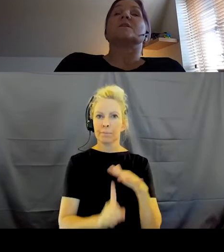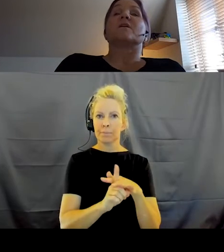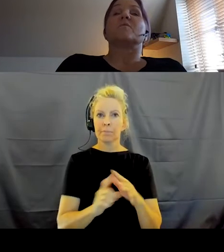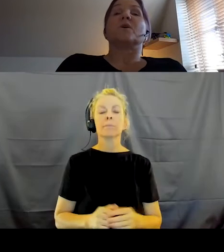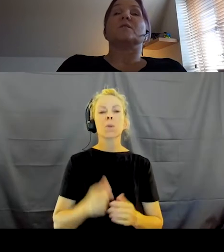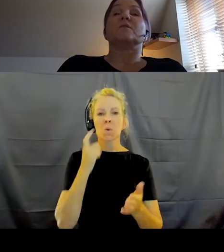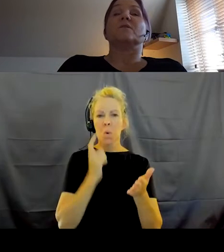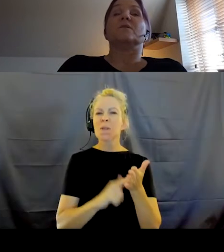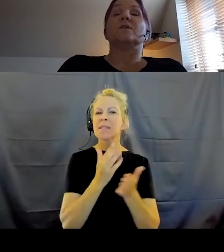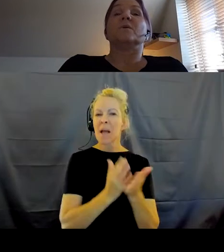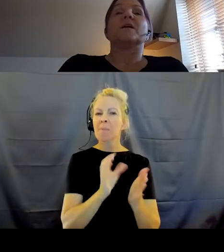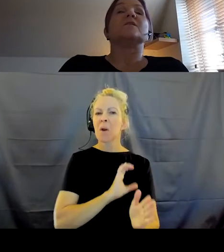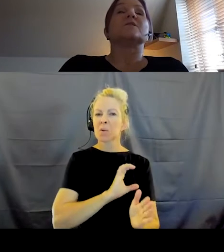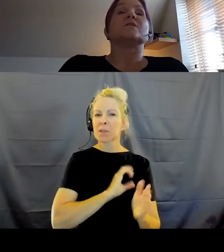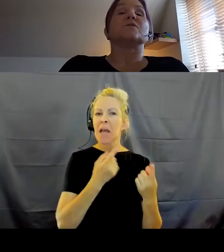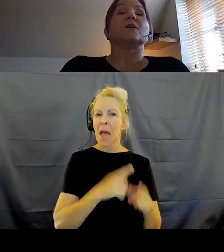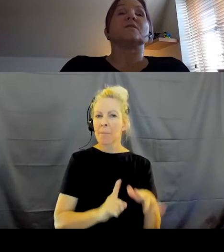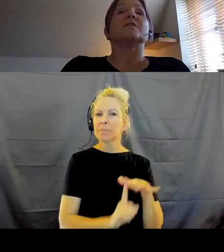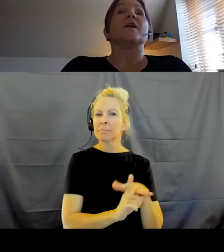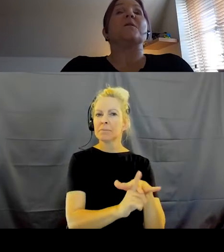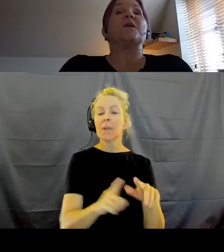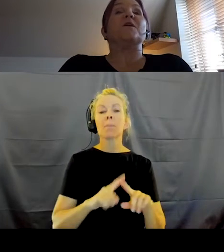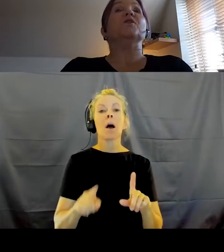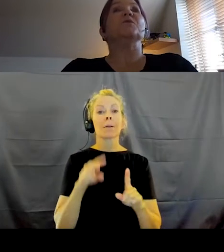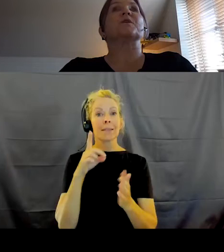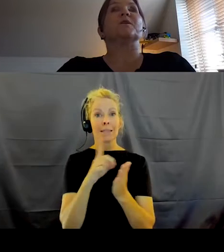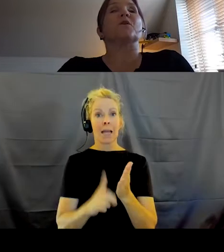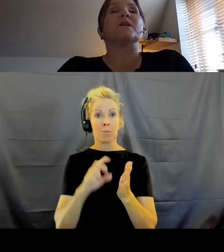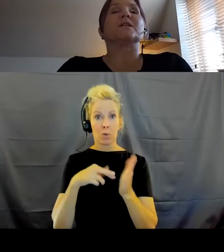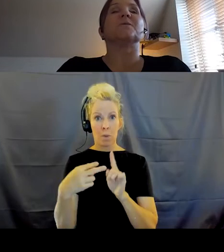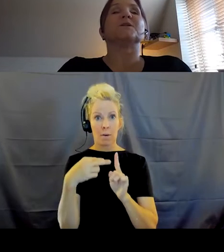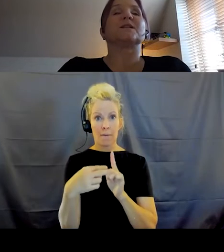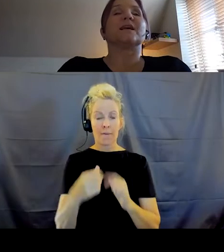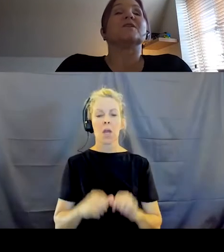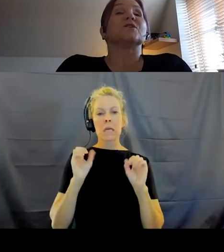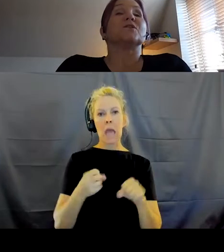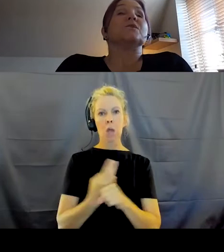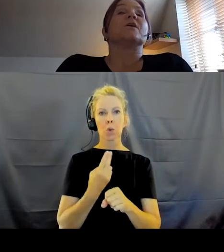a design point of view it would let us do things like the newsreader voice it would just choose a